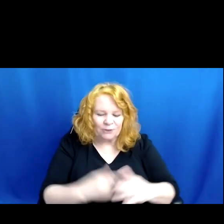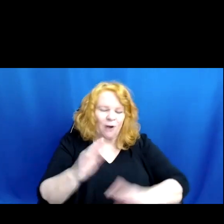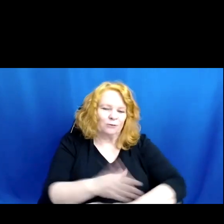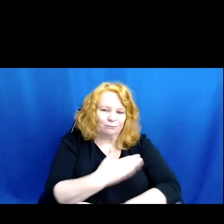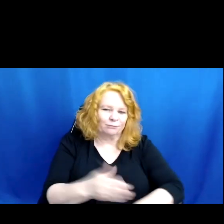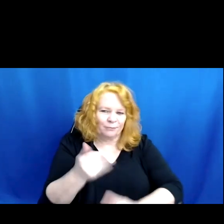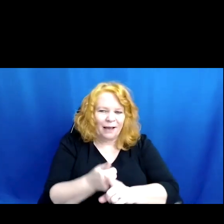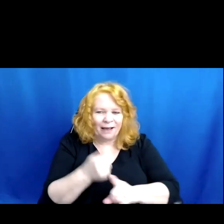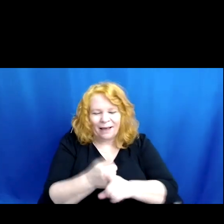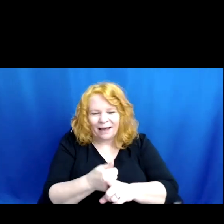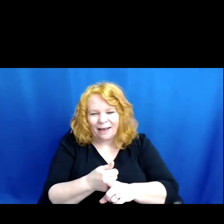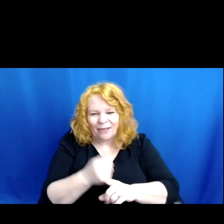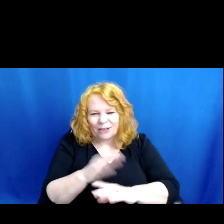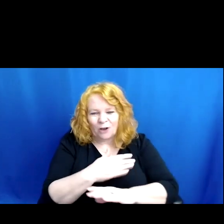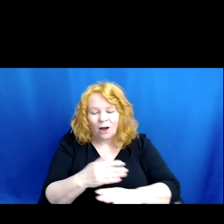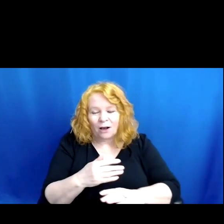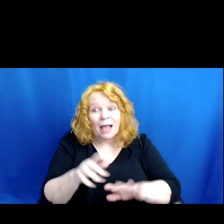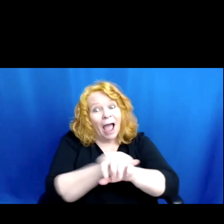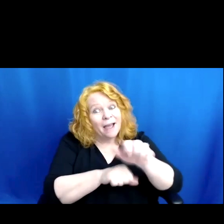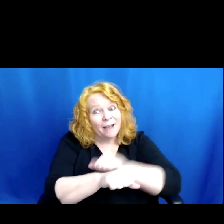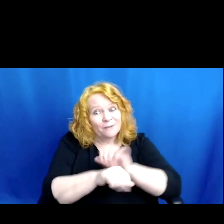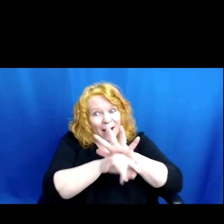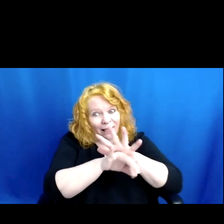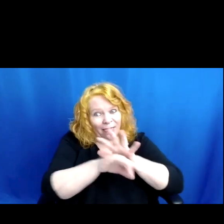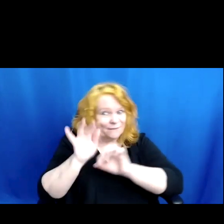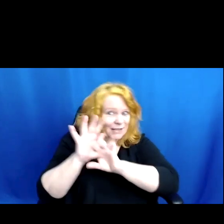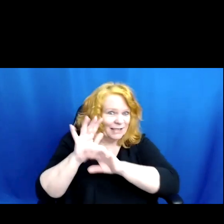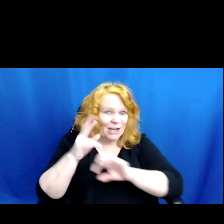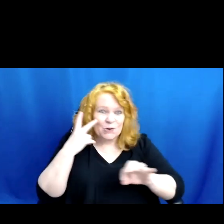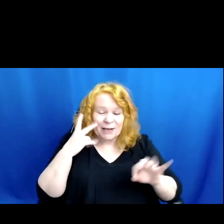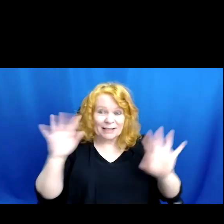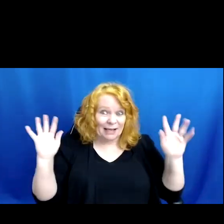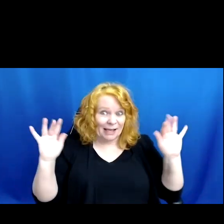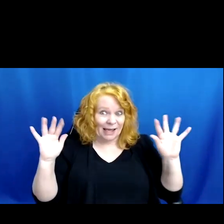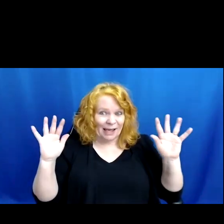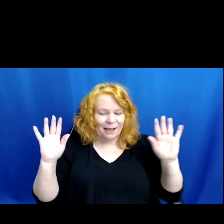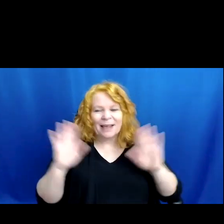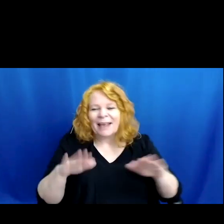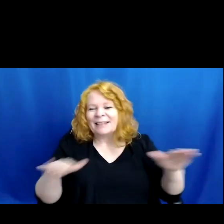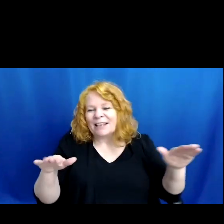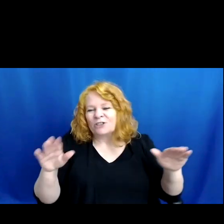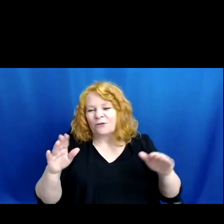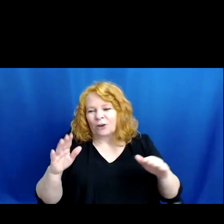I put my pom-pom gloves on because it is easier for the children to see my hands if I am wearing